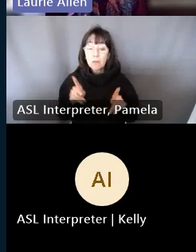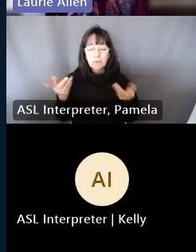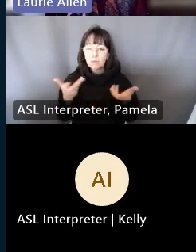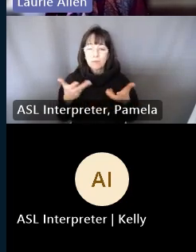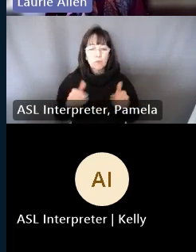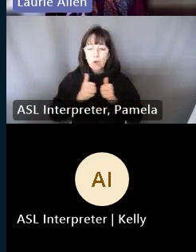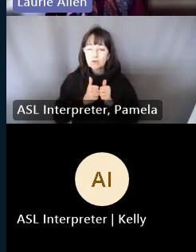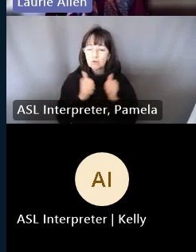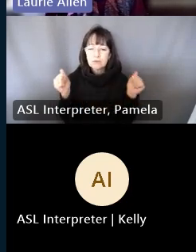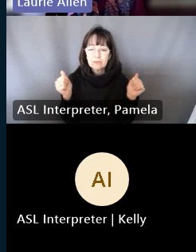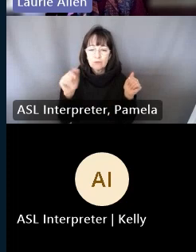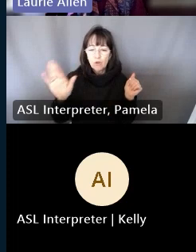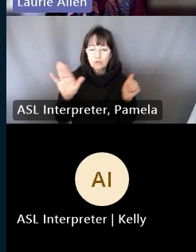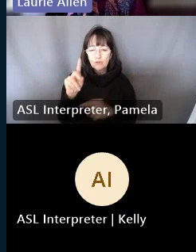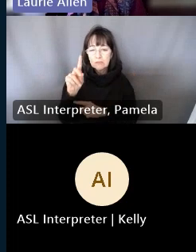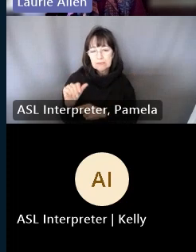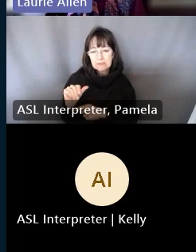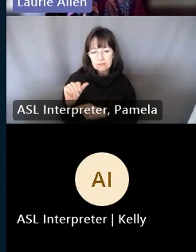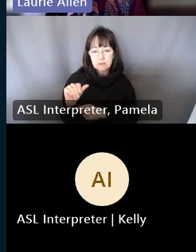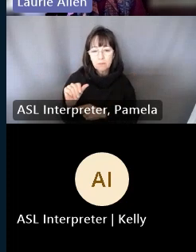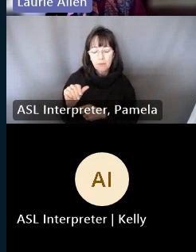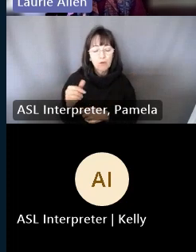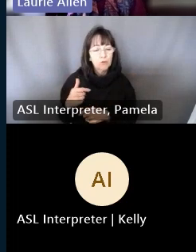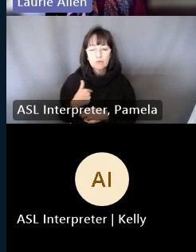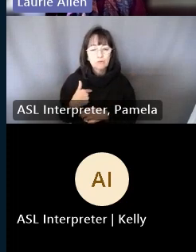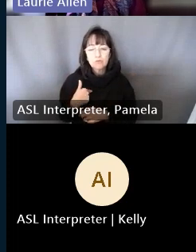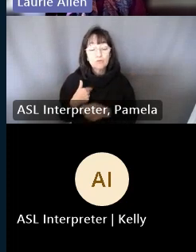So what we recommend is proactively in the invitation,